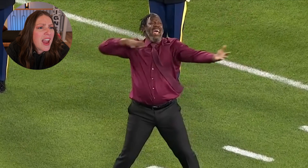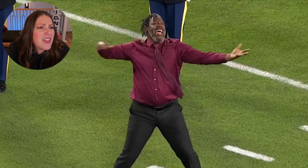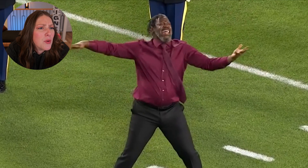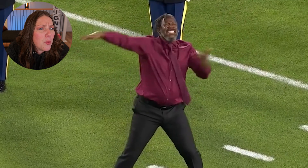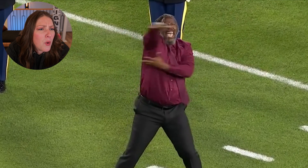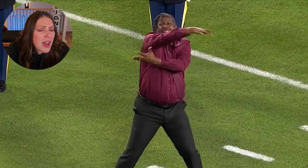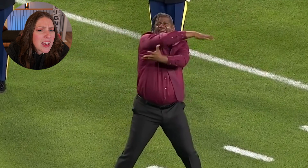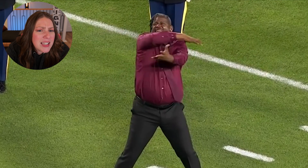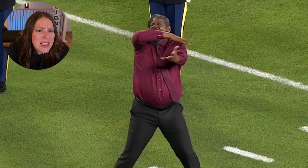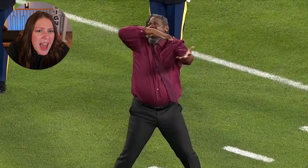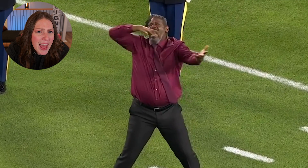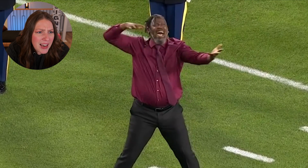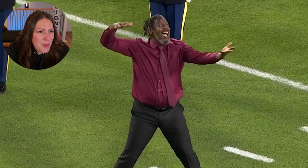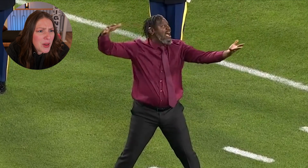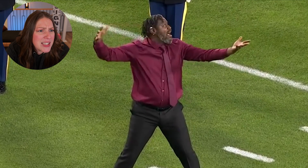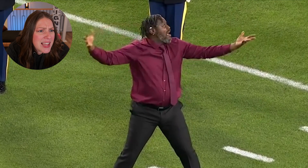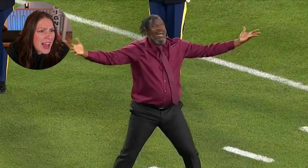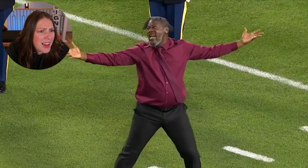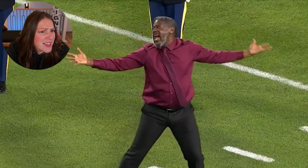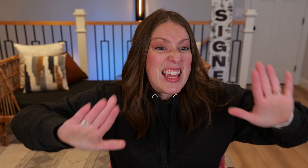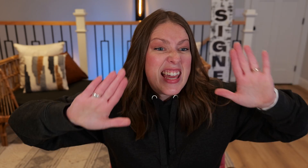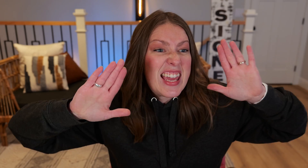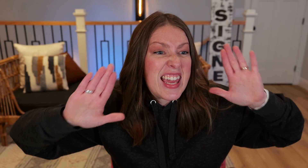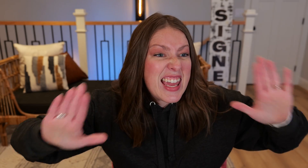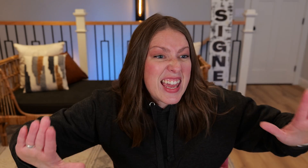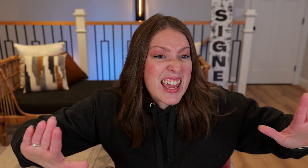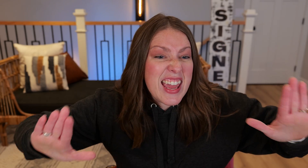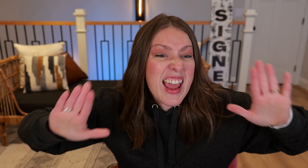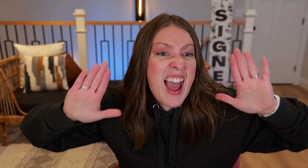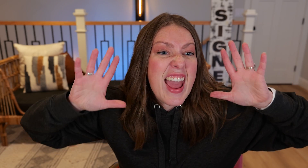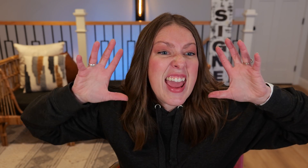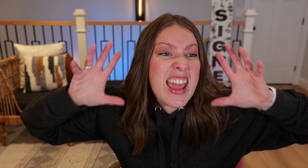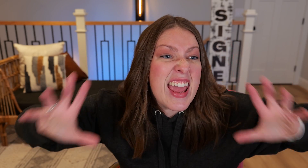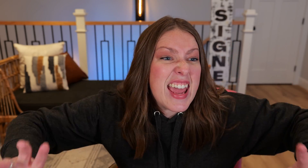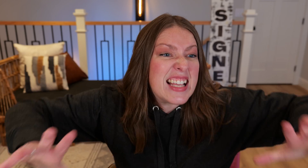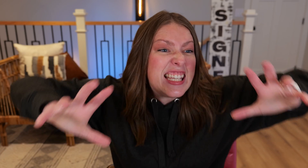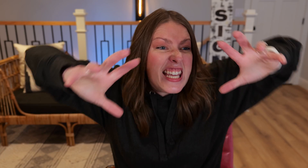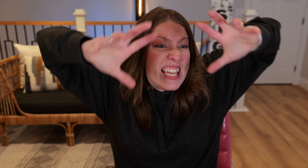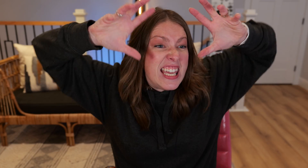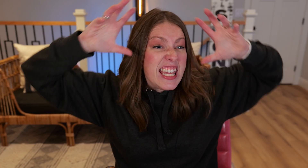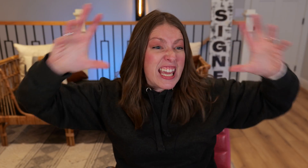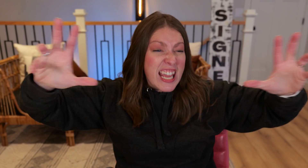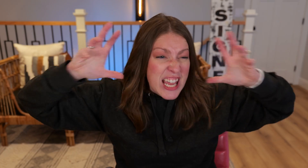And then what is that? What is that? He is getting